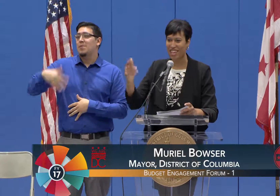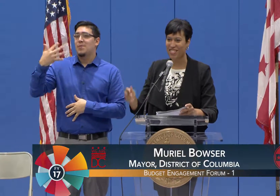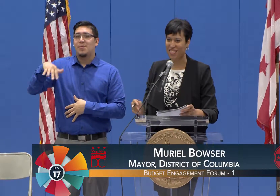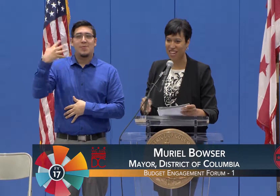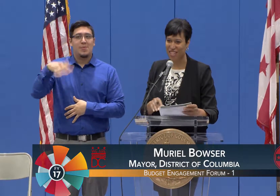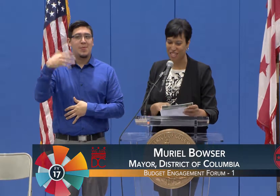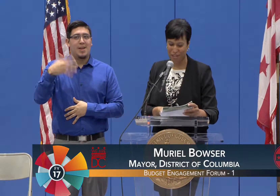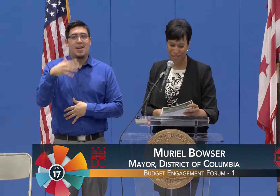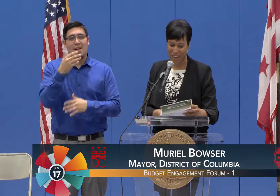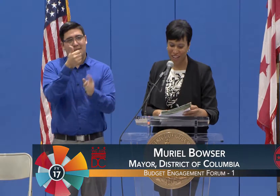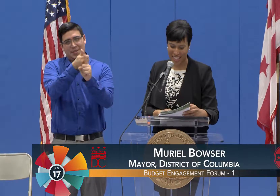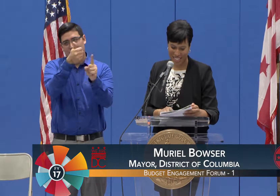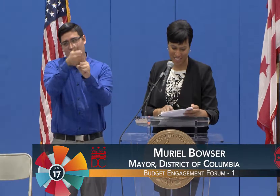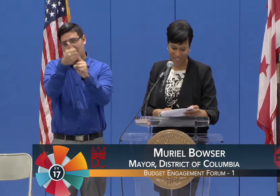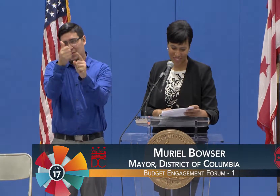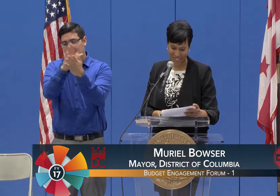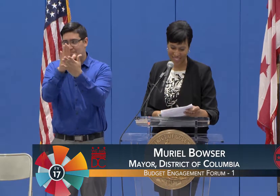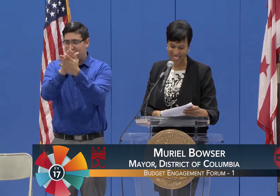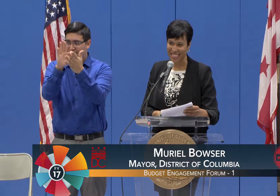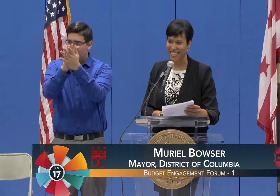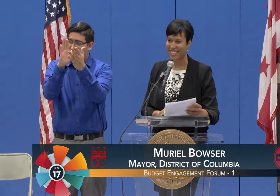AND GIVE YOURSELVES A ROUND OF APPLAUSE.